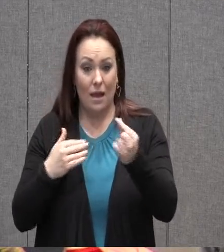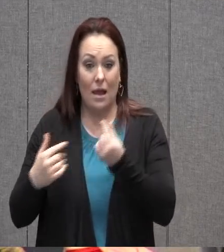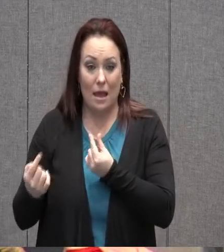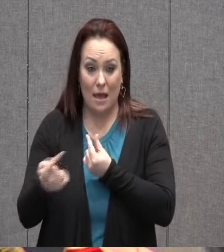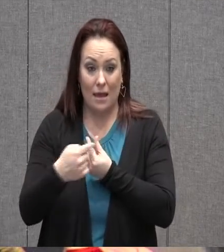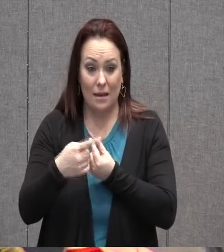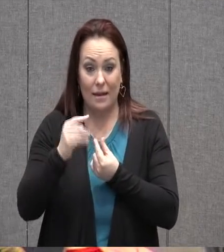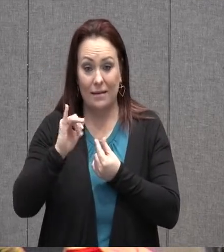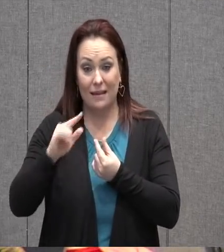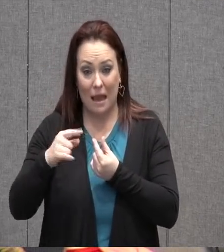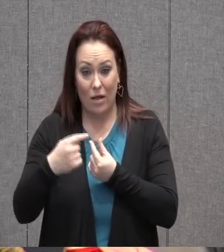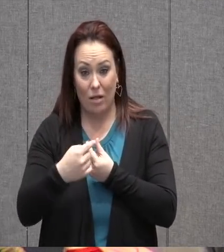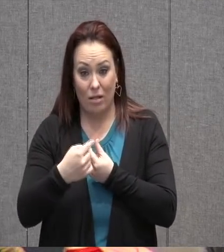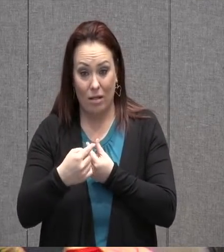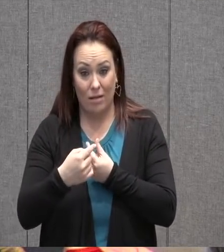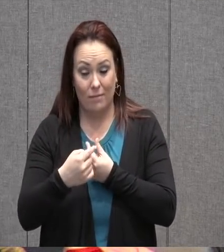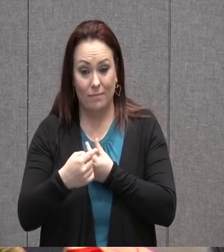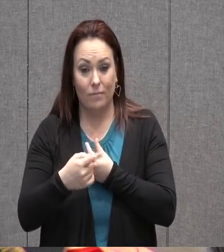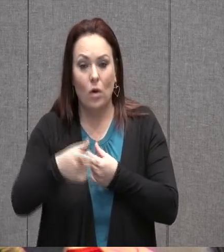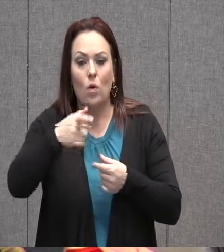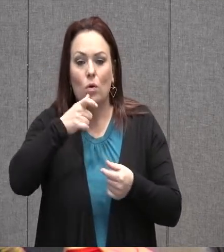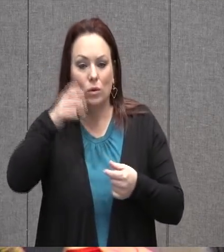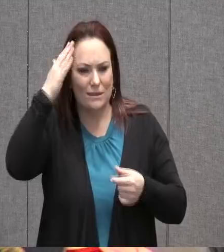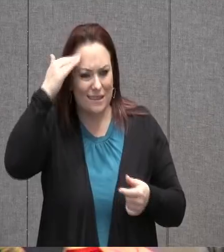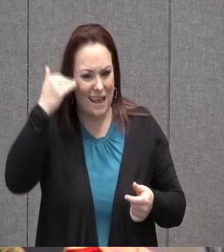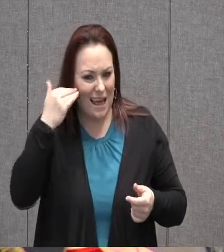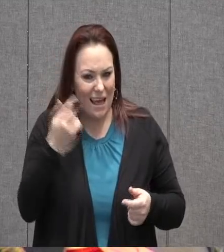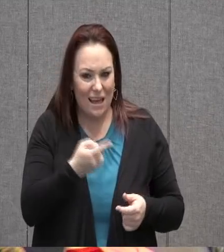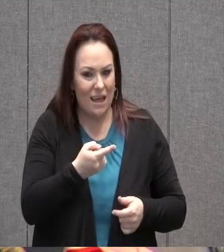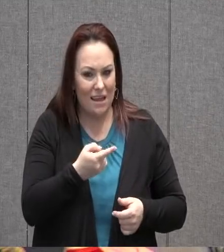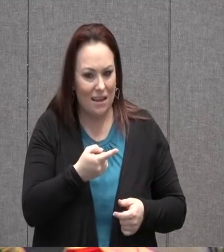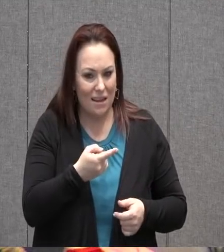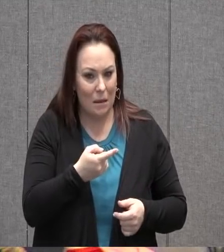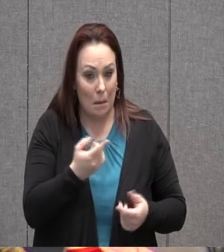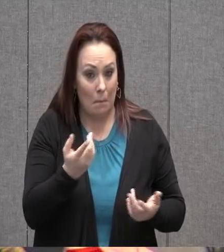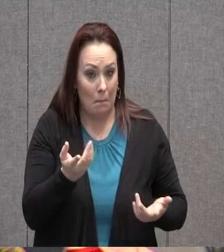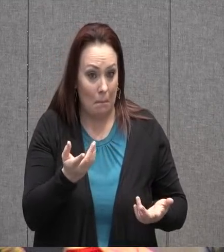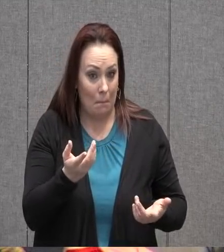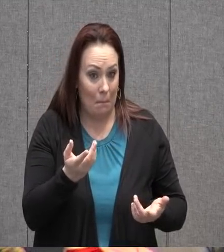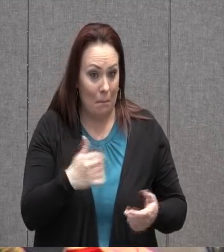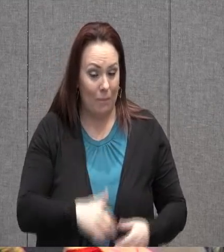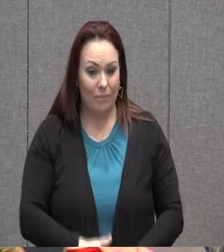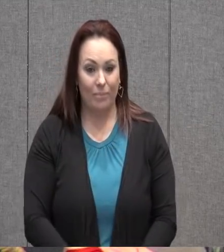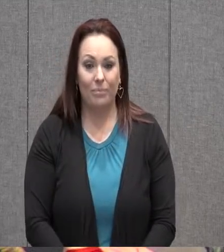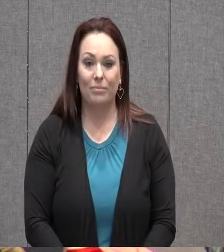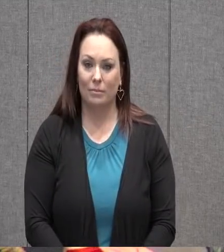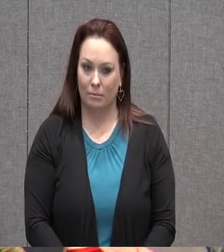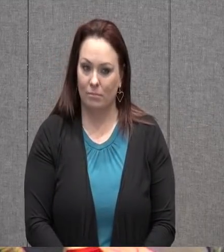Who's the head of this one? This one's trickier.